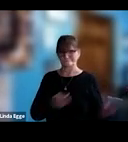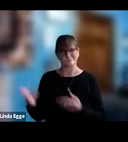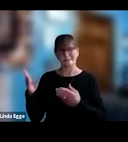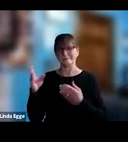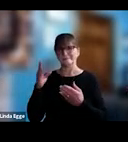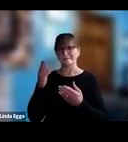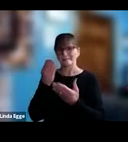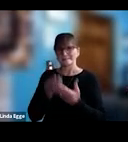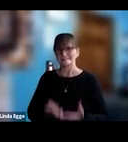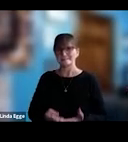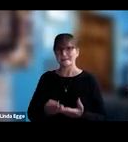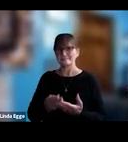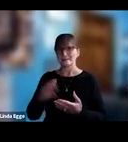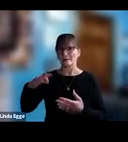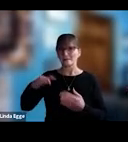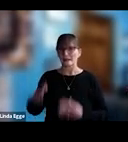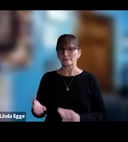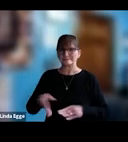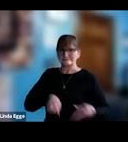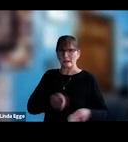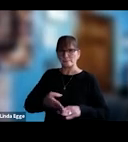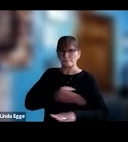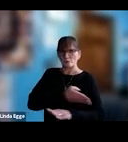The client, the applicant passed away before we were able to do so.